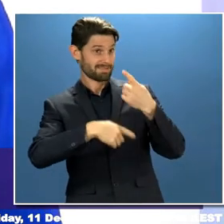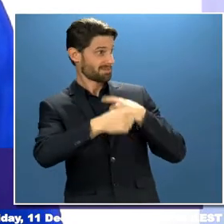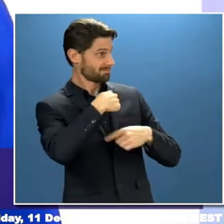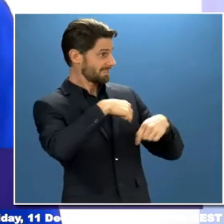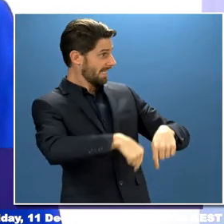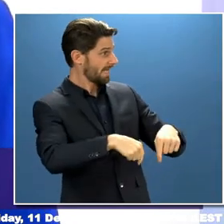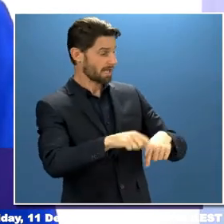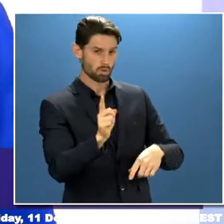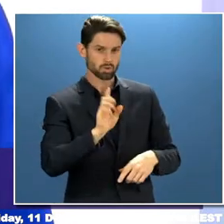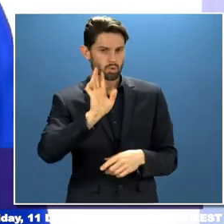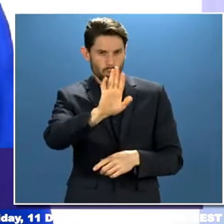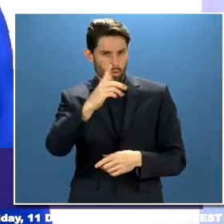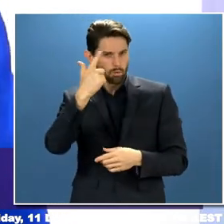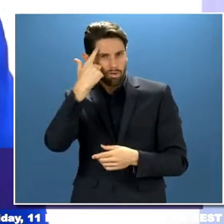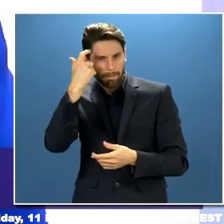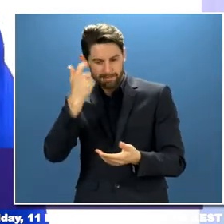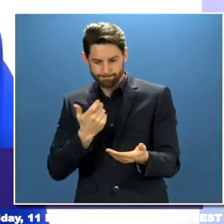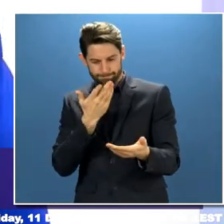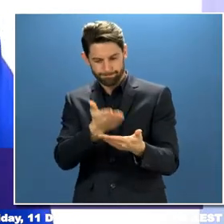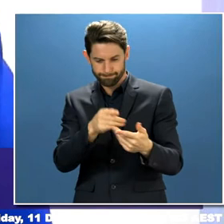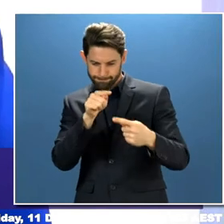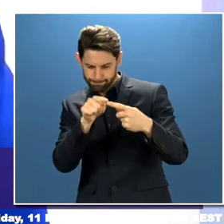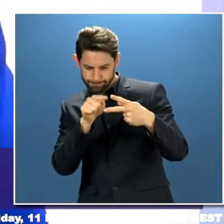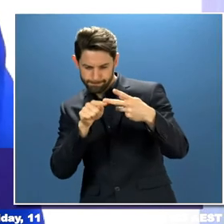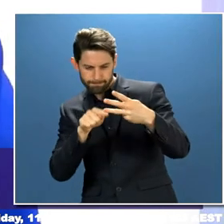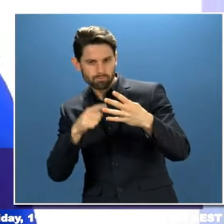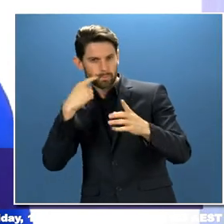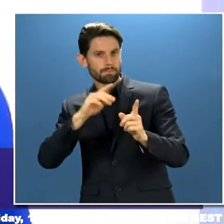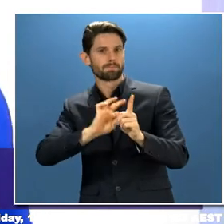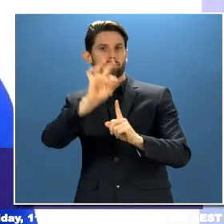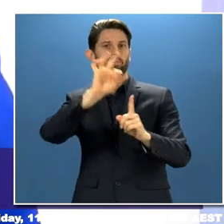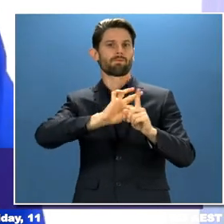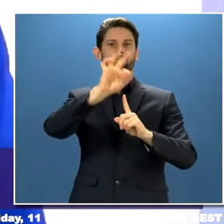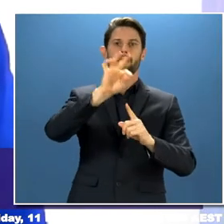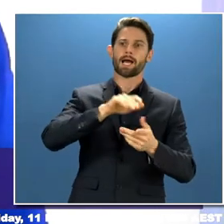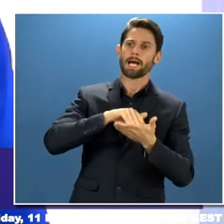recommendations that you think will help other people with disability